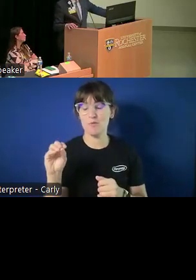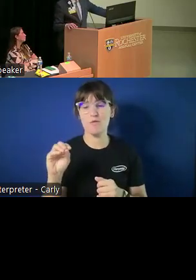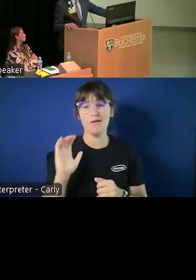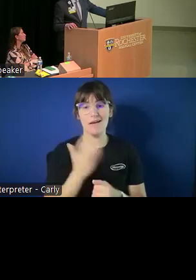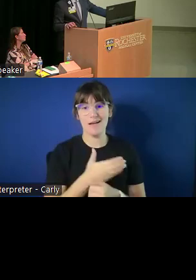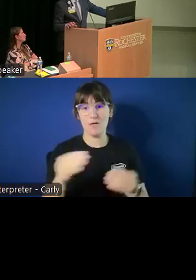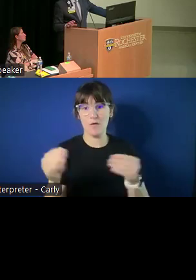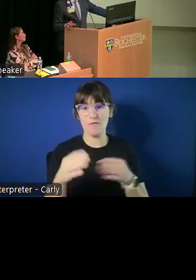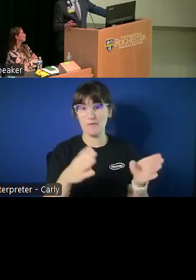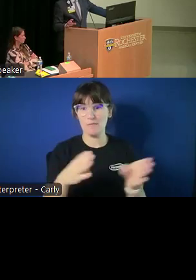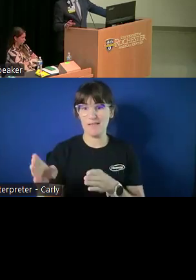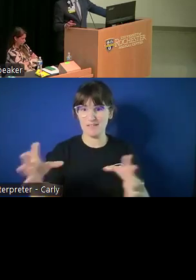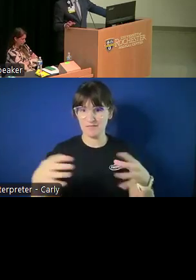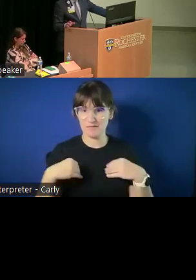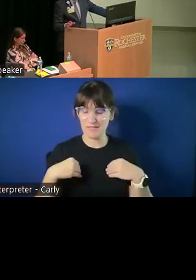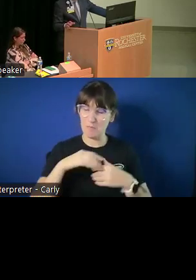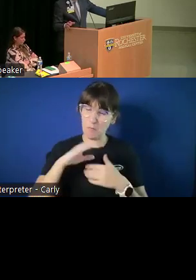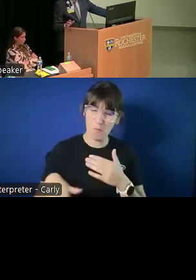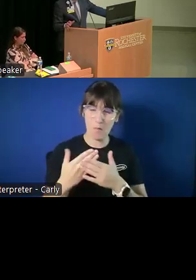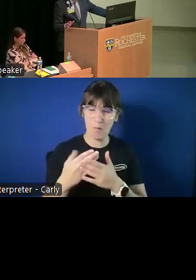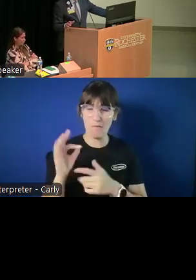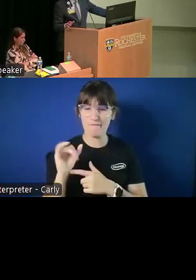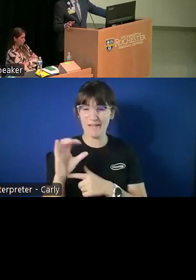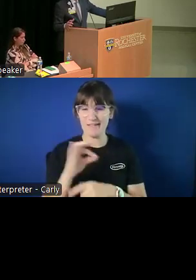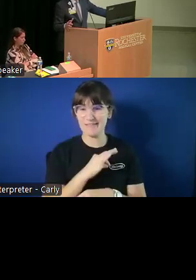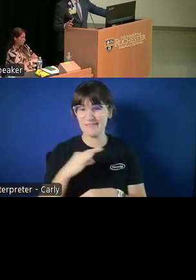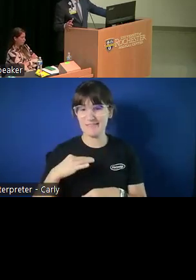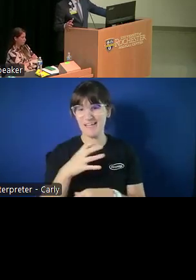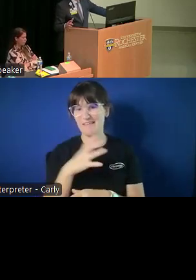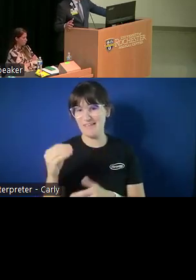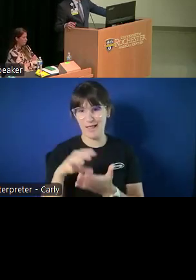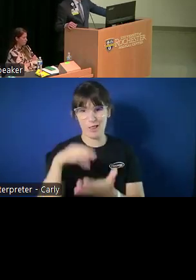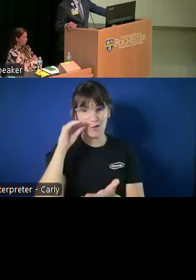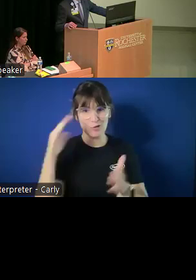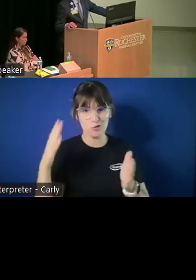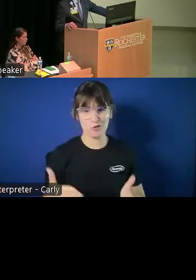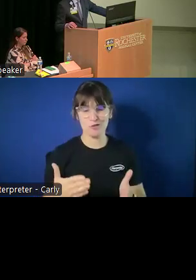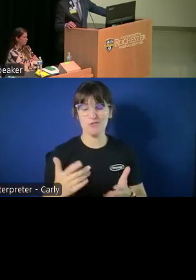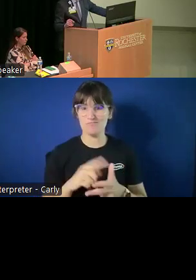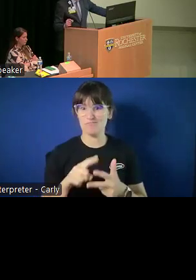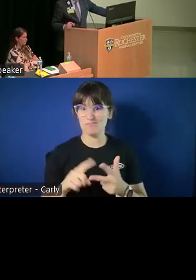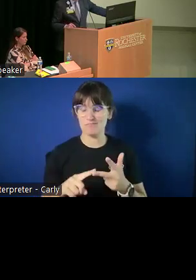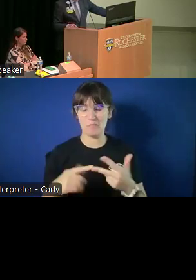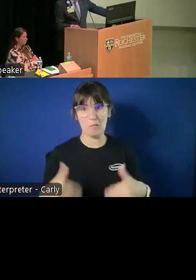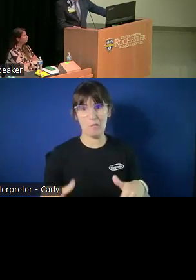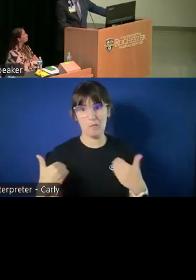the workplace well-being of all faculty staff and learners and so that's a big task and so our first